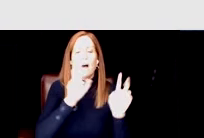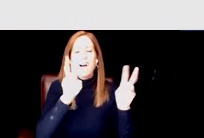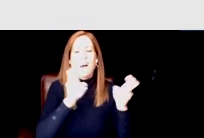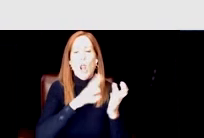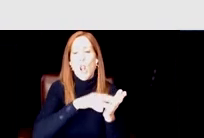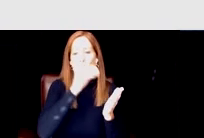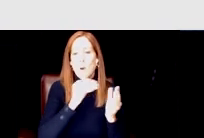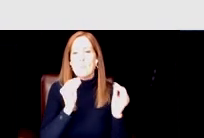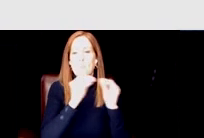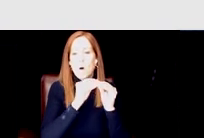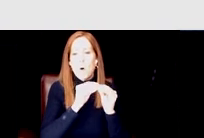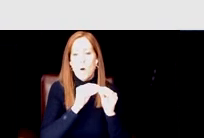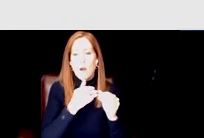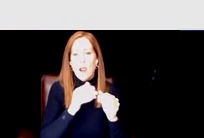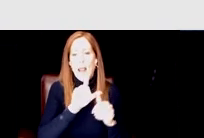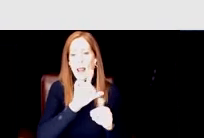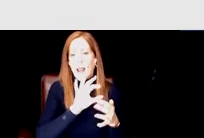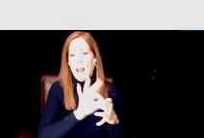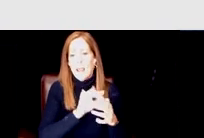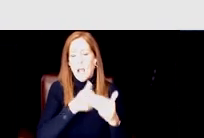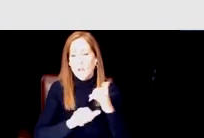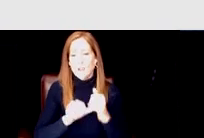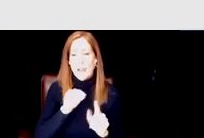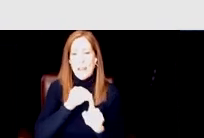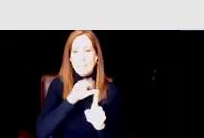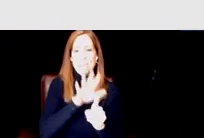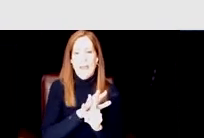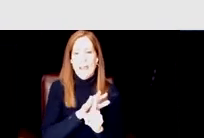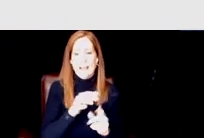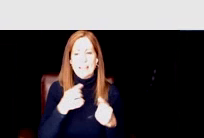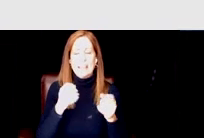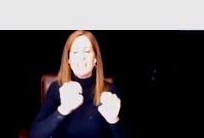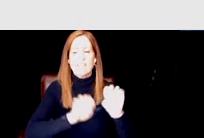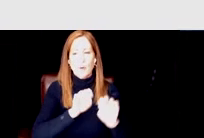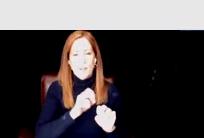under the "Impact" evaluation to see what standard or best practice the item addresses.